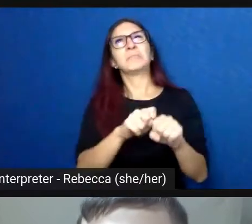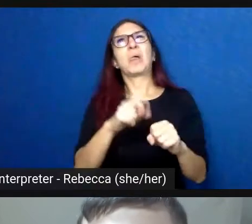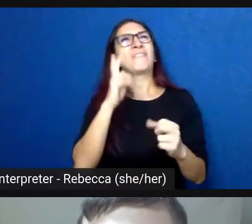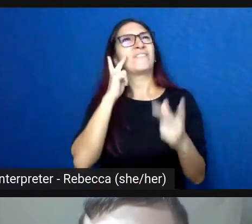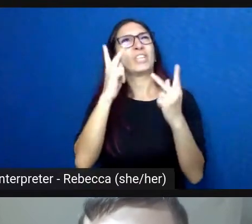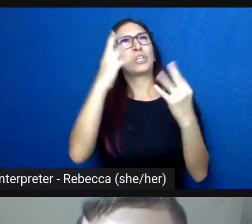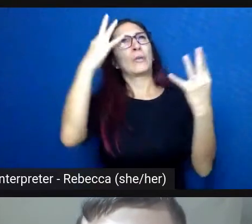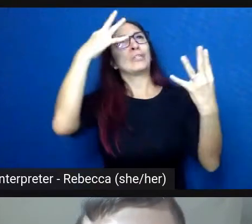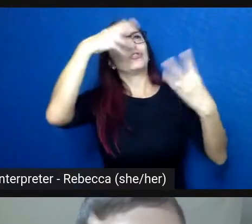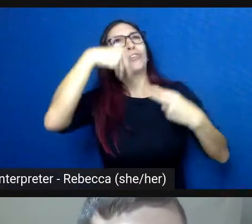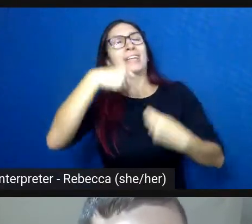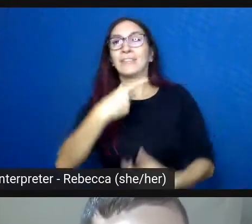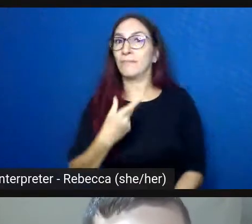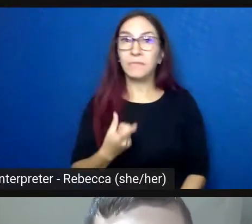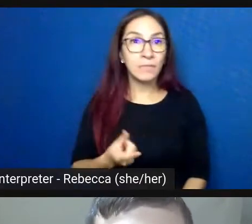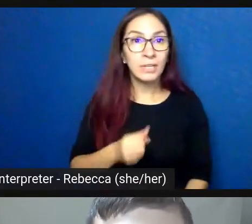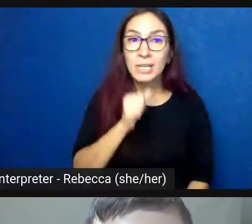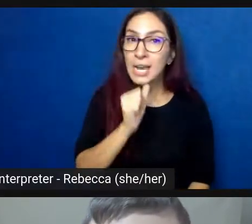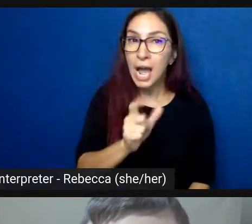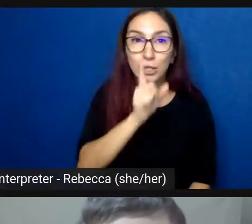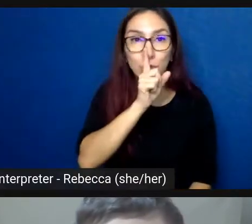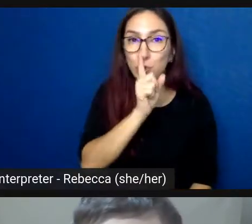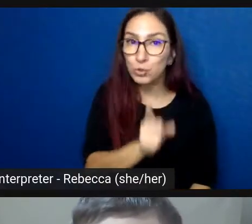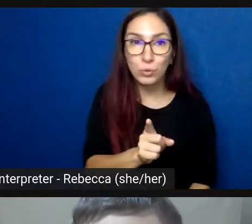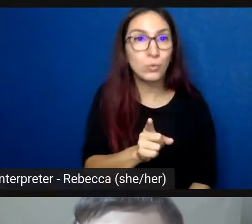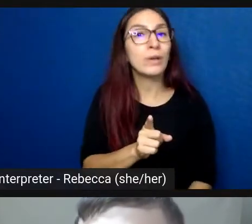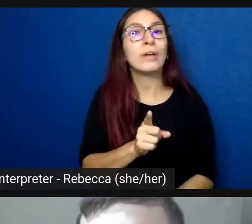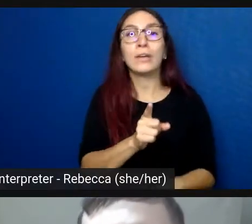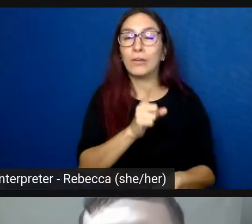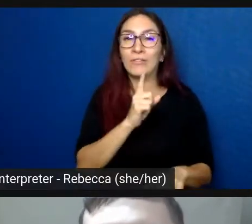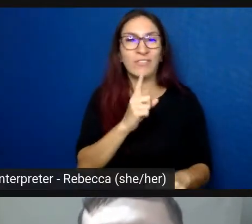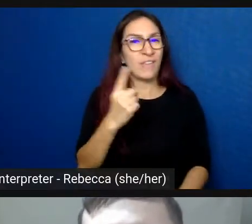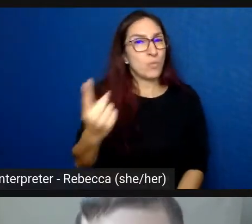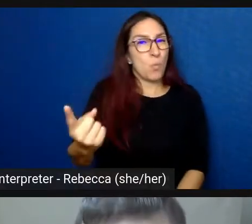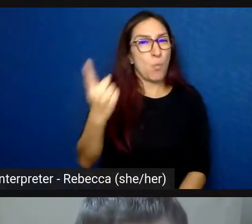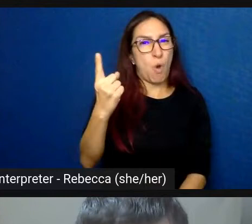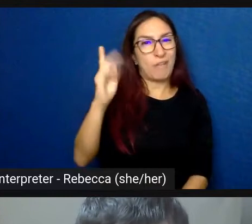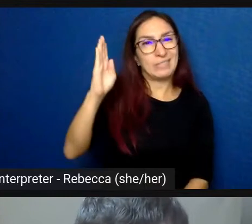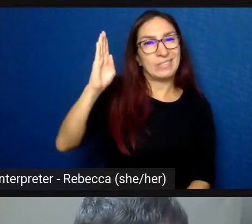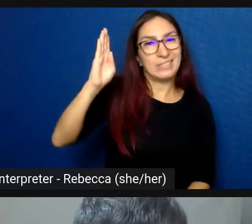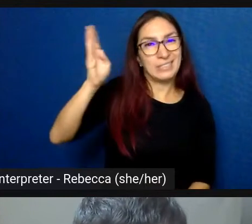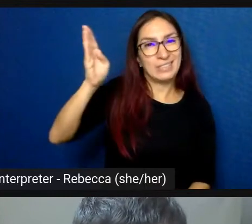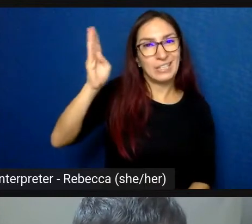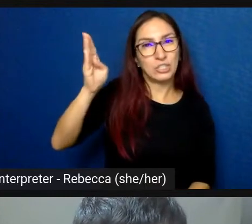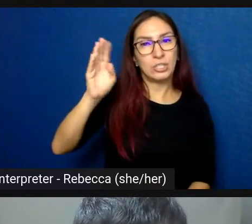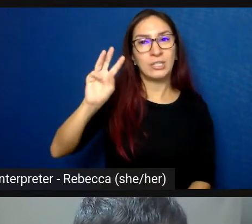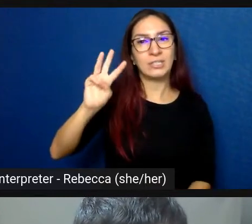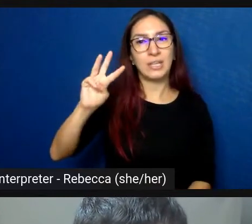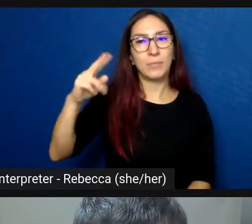I know we have one of the sessions in WP Accessibility Day is about it.